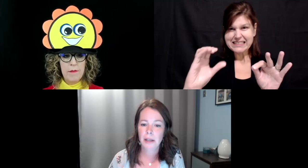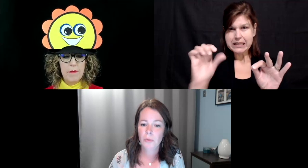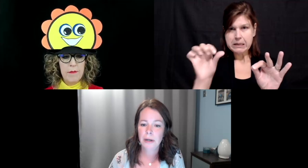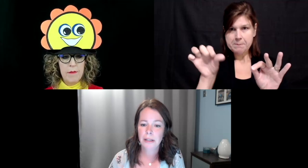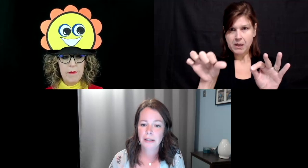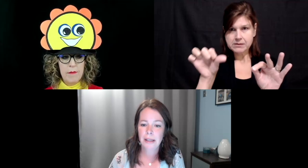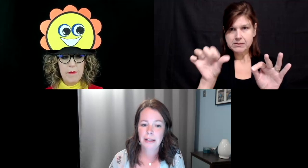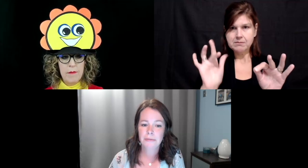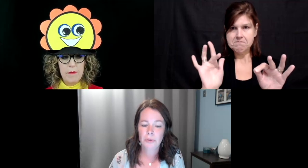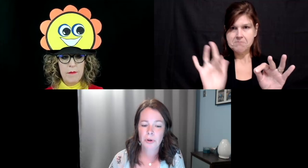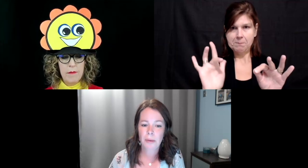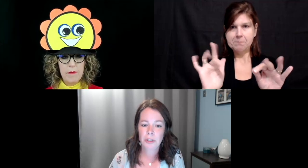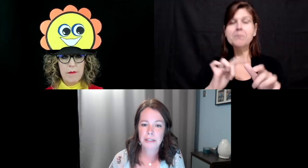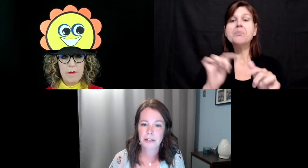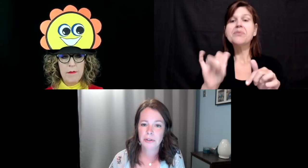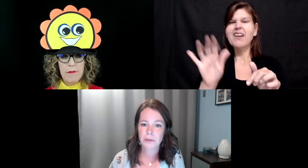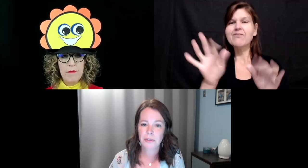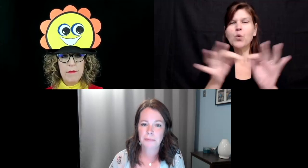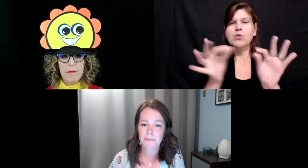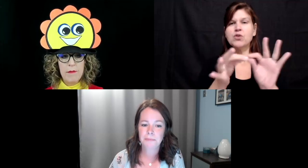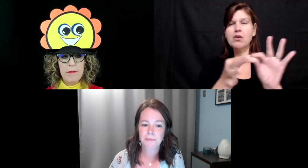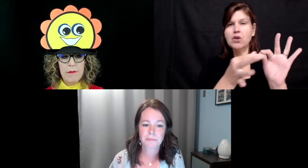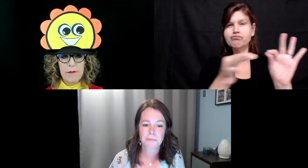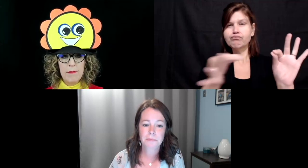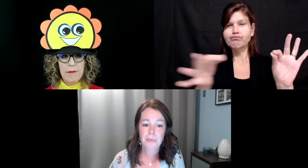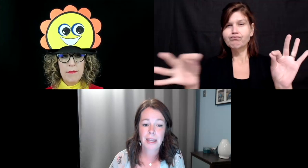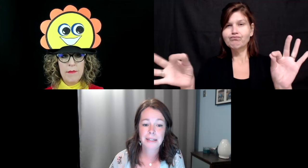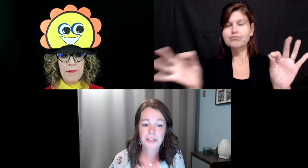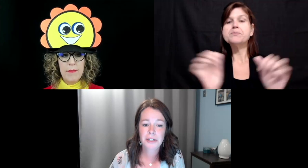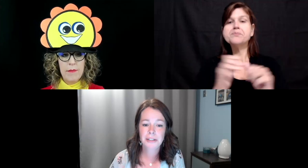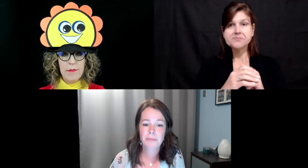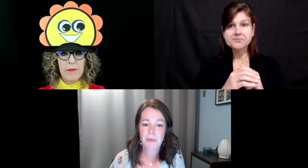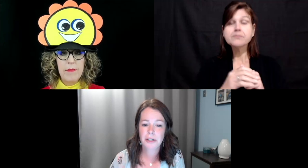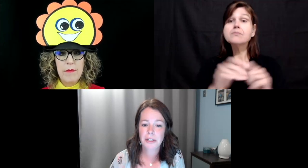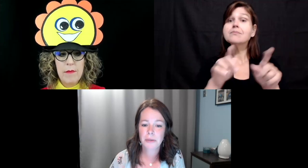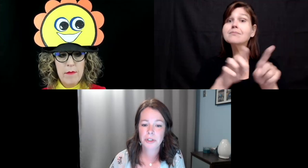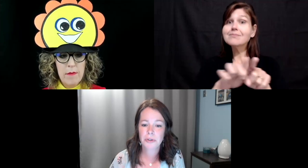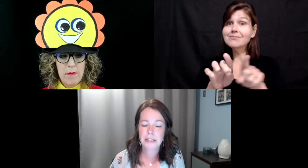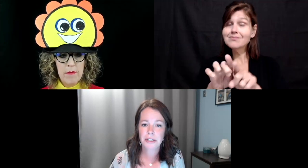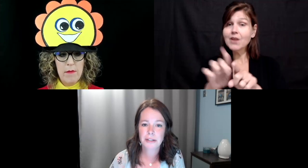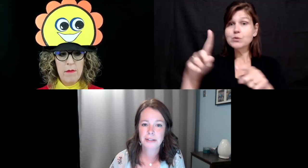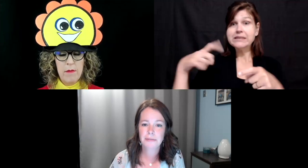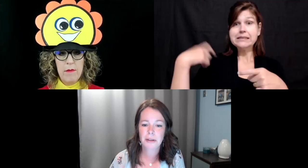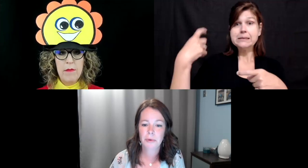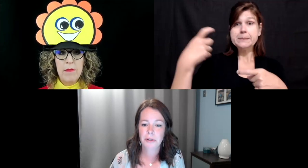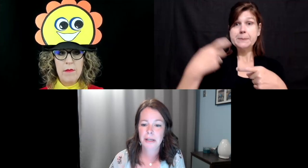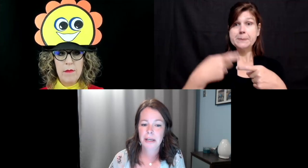and you'll wanna click that to view your options and turn those on. Additionally, Spanish language translation is available.